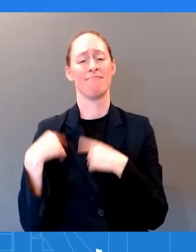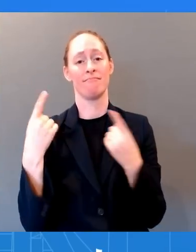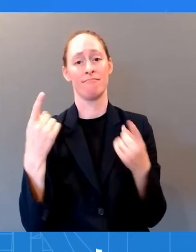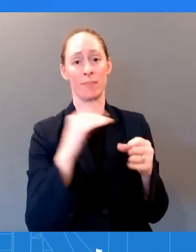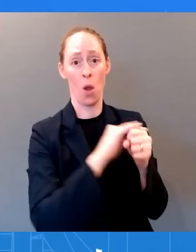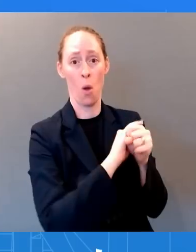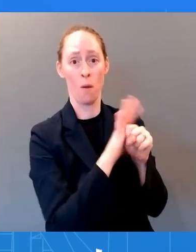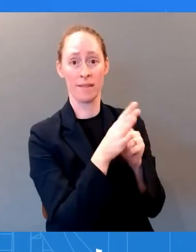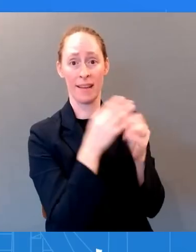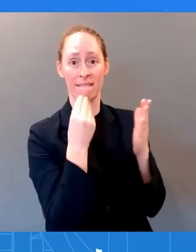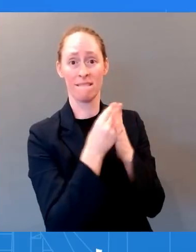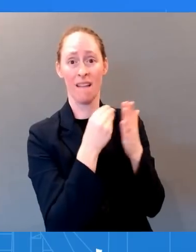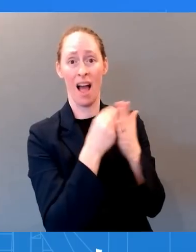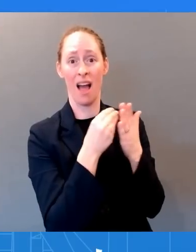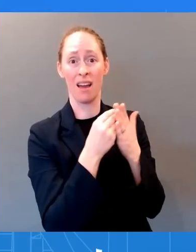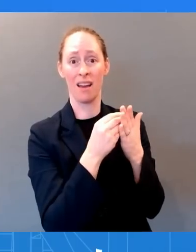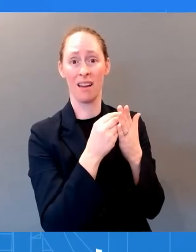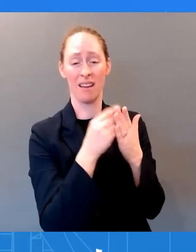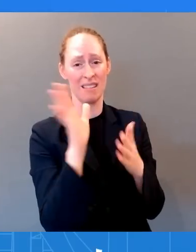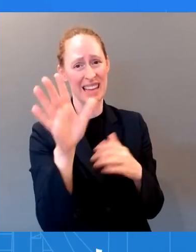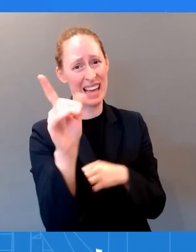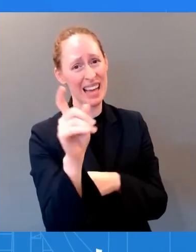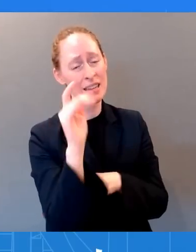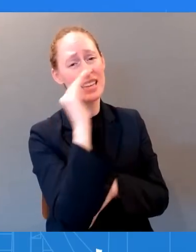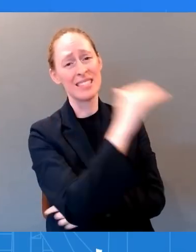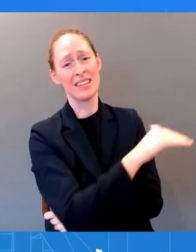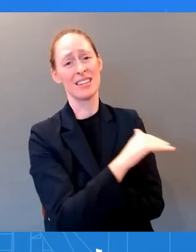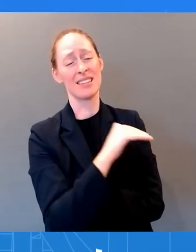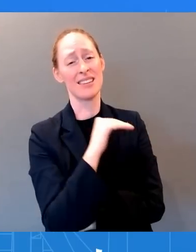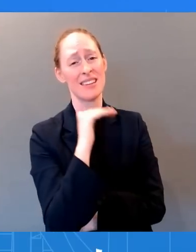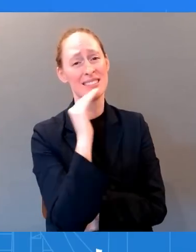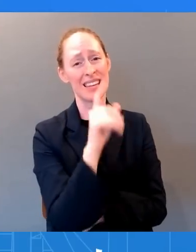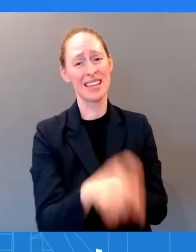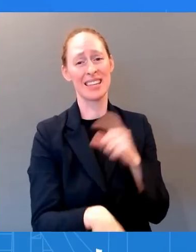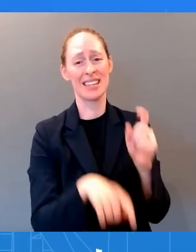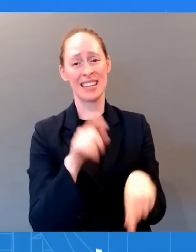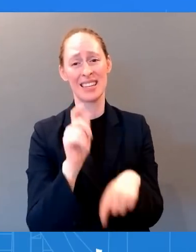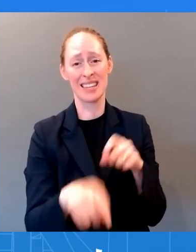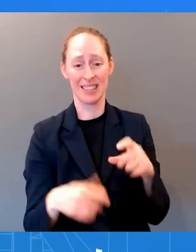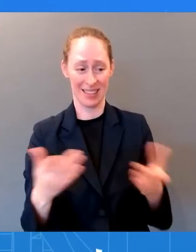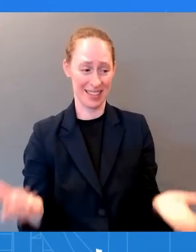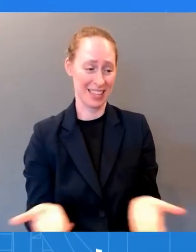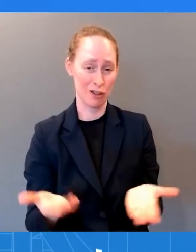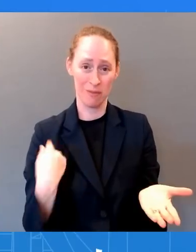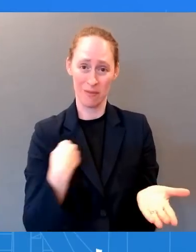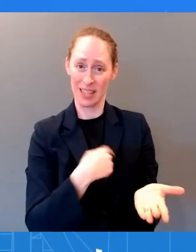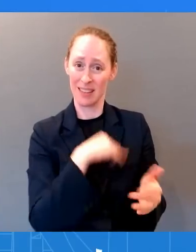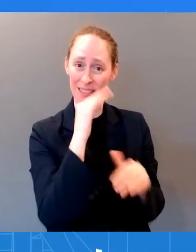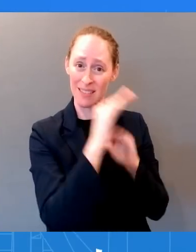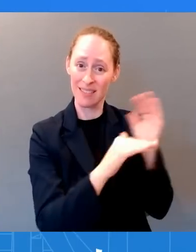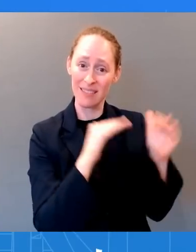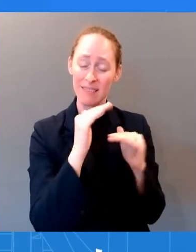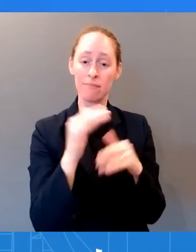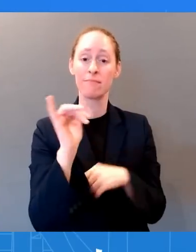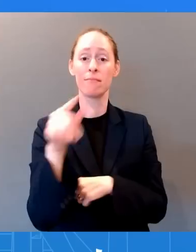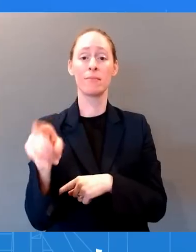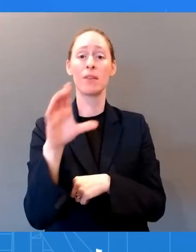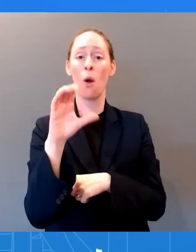You've heard us talk about it in here. You've heard the COVID Response Team talk about it. You've heard the President talk about it.